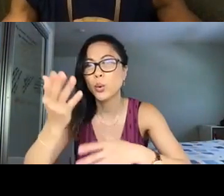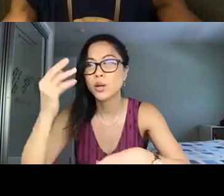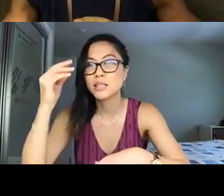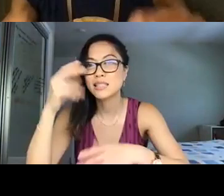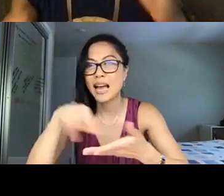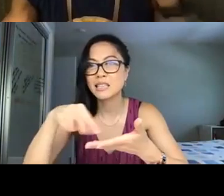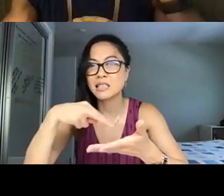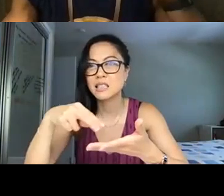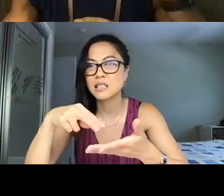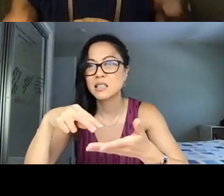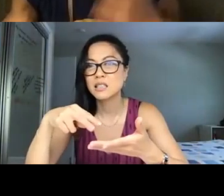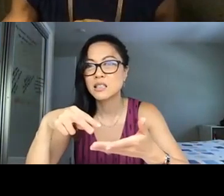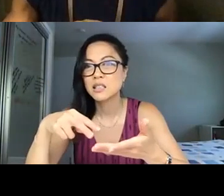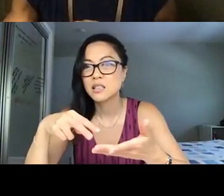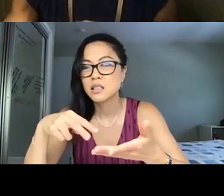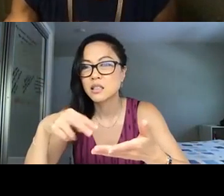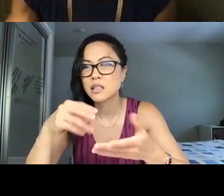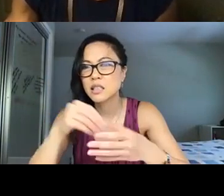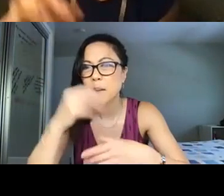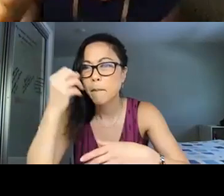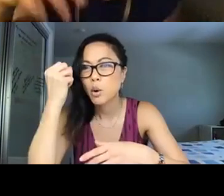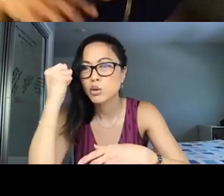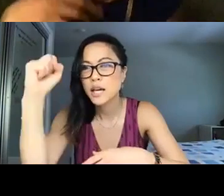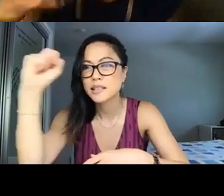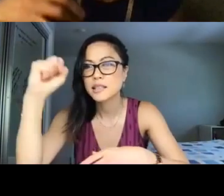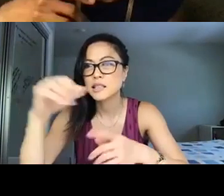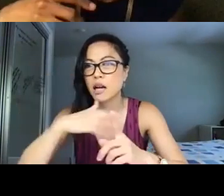That was a lot but -- >> Just shout-out to Miho, big Miho,